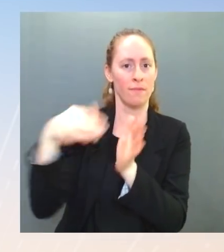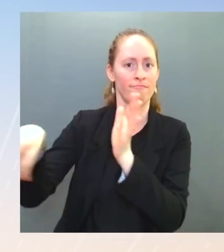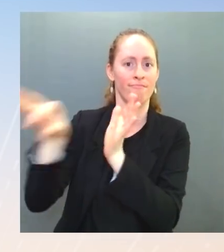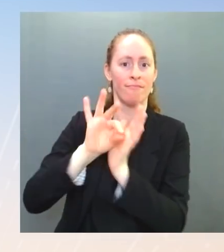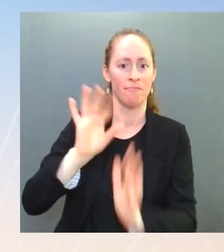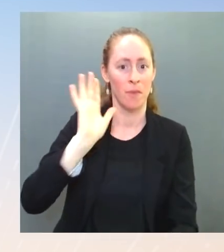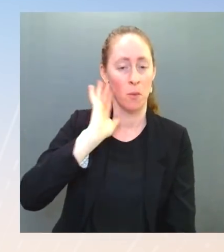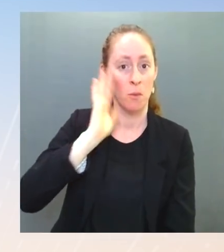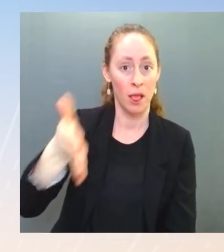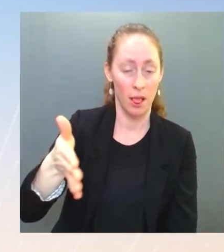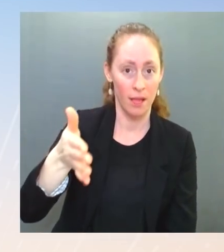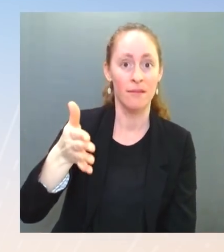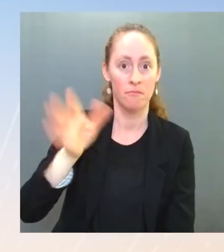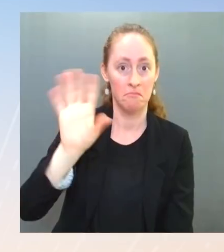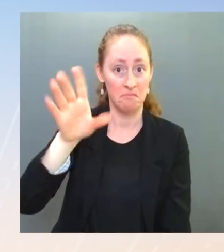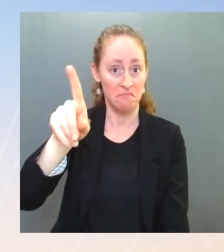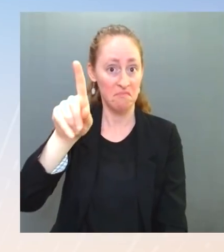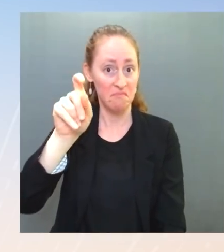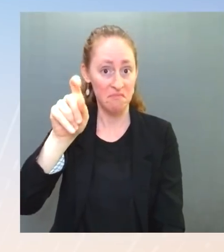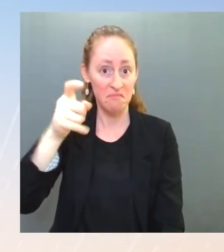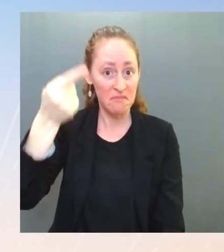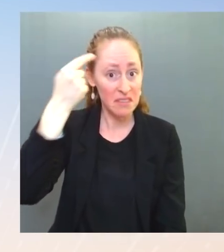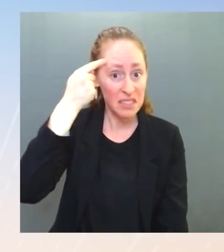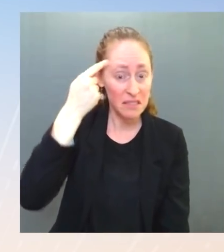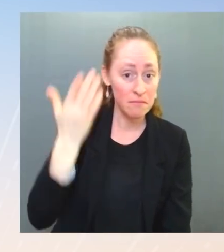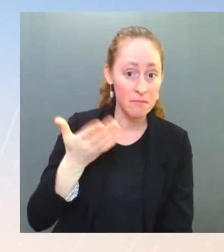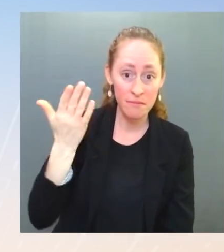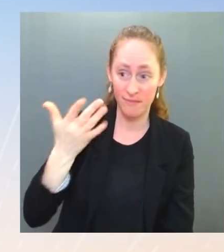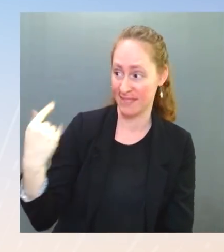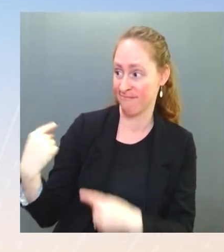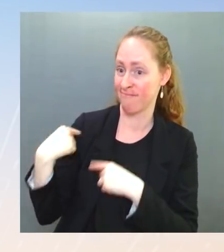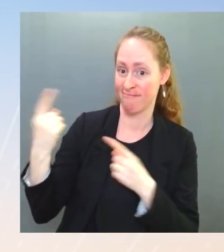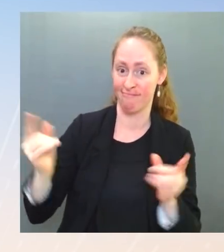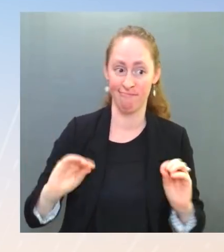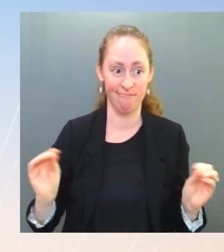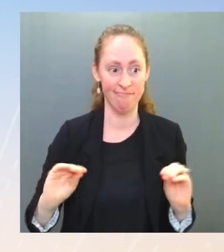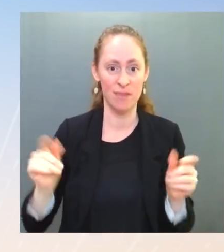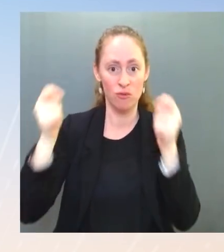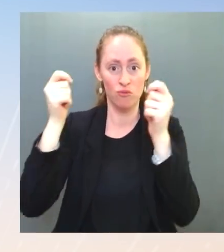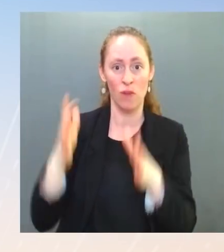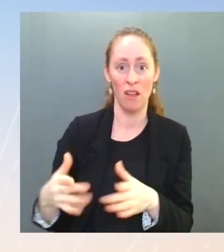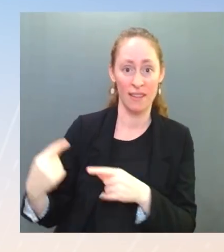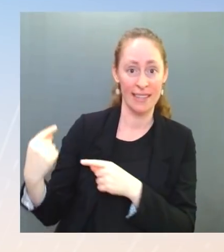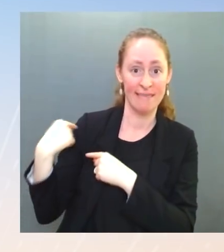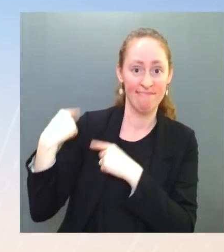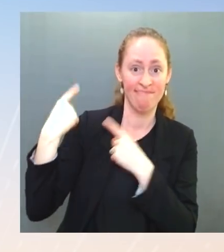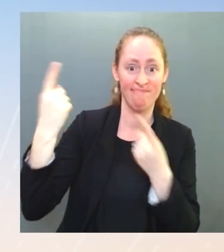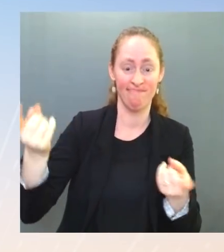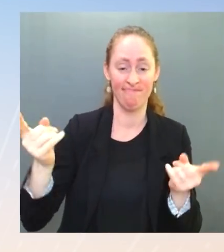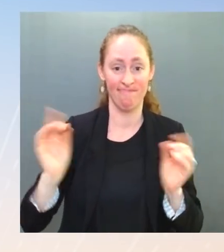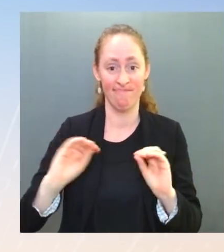the country has seen? Ms. Psaki: Well, it's hard for us to make a conclusion on that from here,